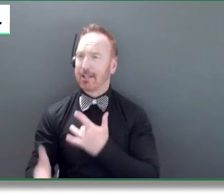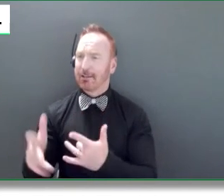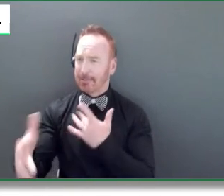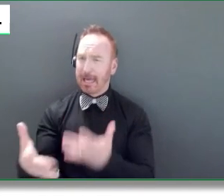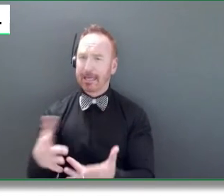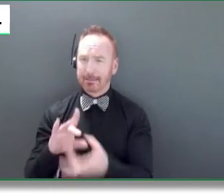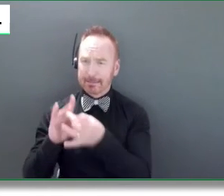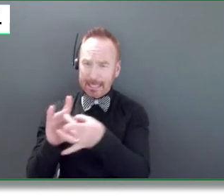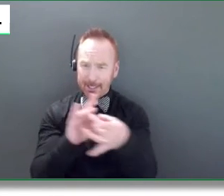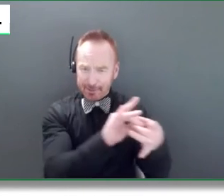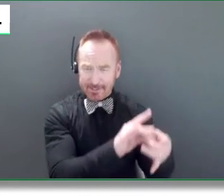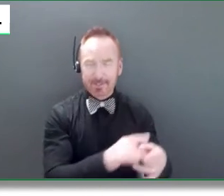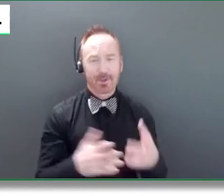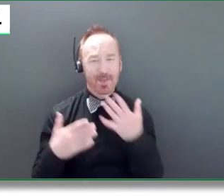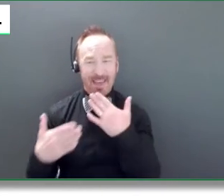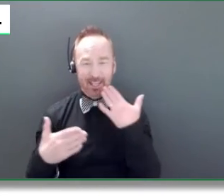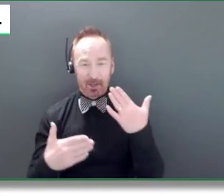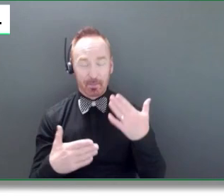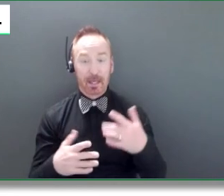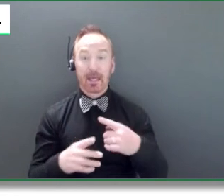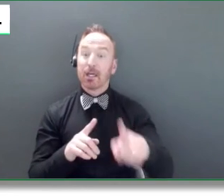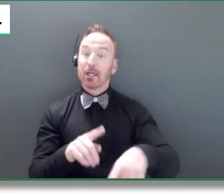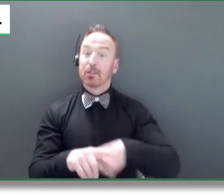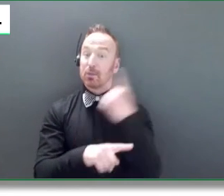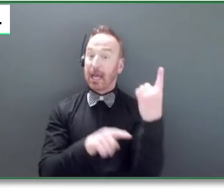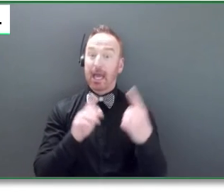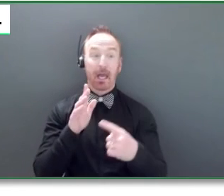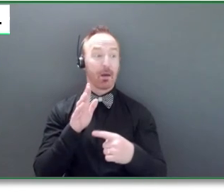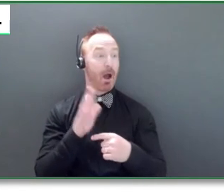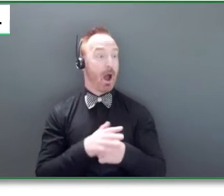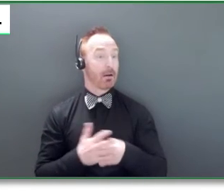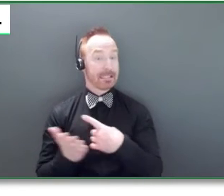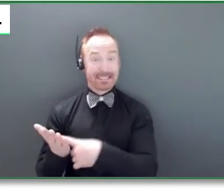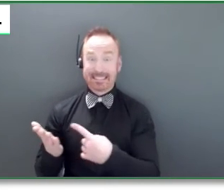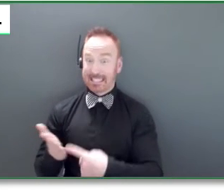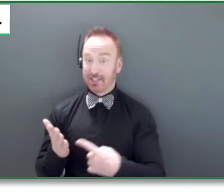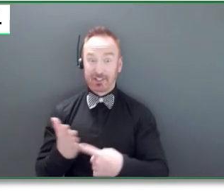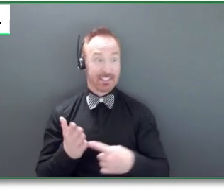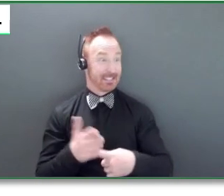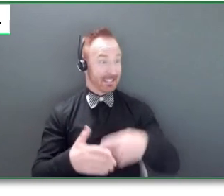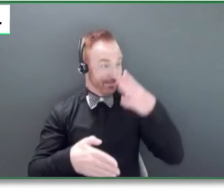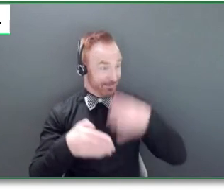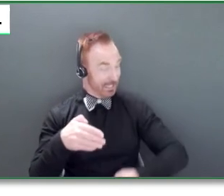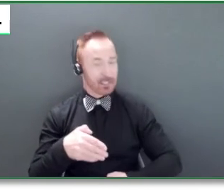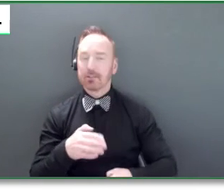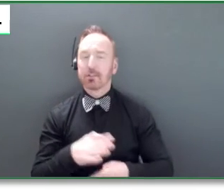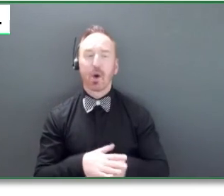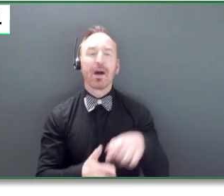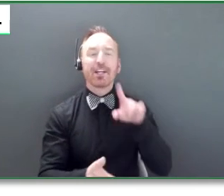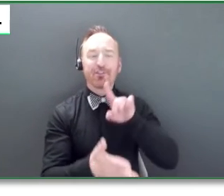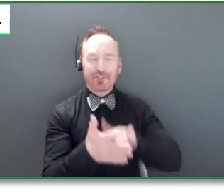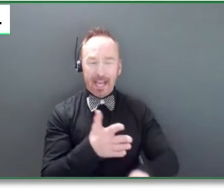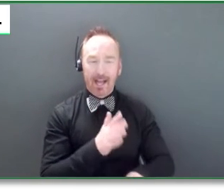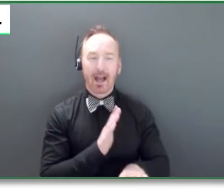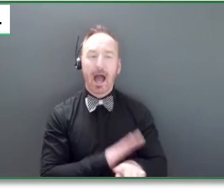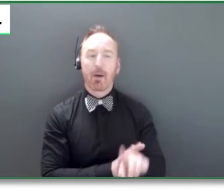The conversations do not end today. Please head to our website and check out the links to our dedicated slack channel where you can connect with speakers and